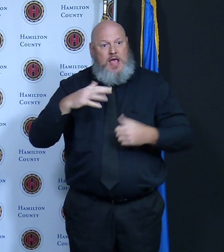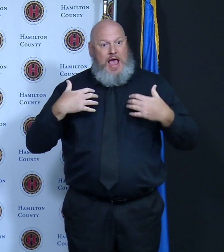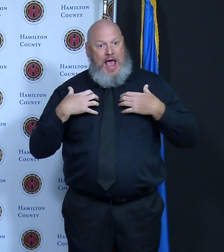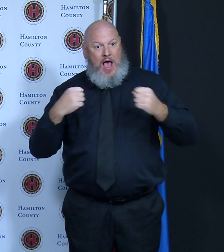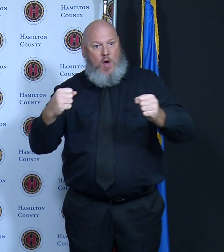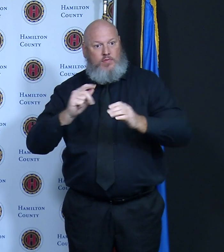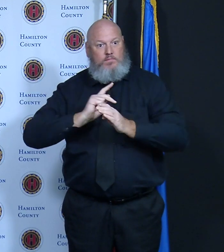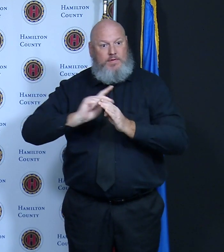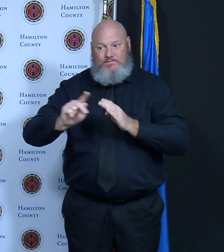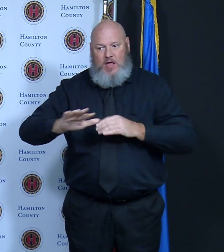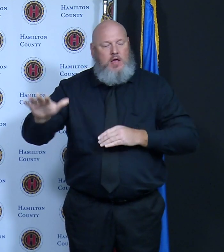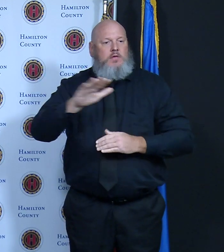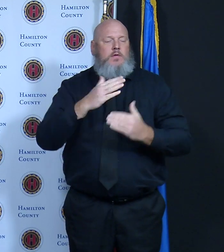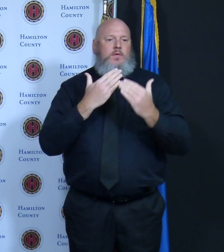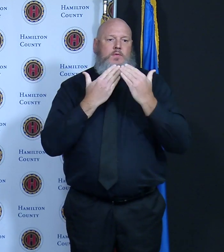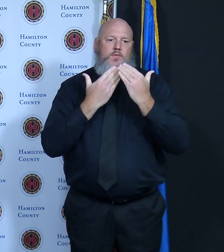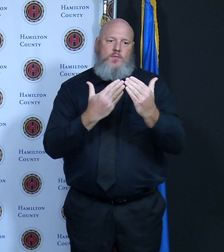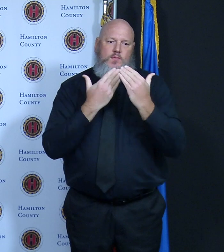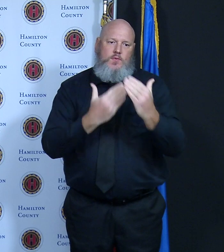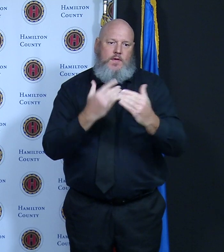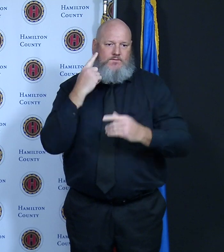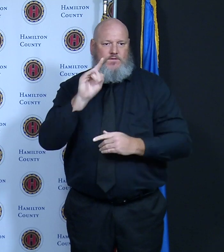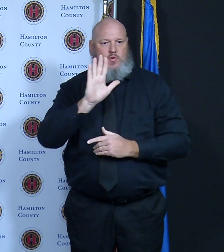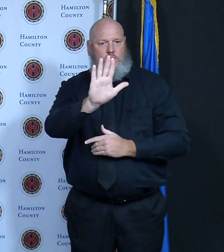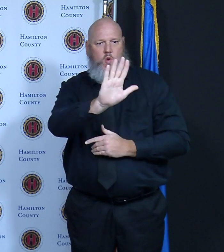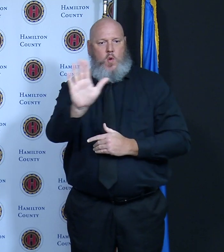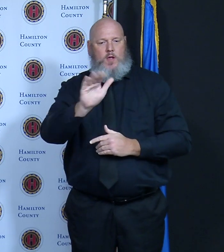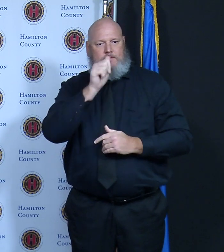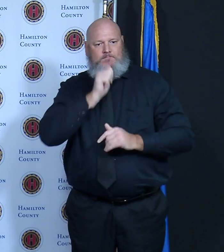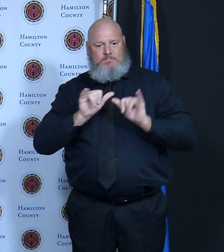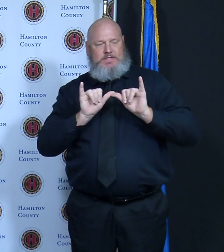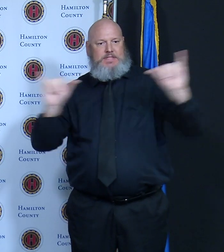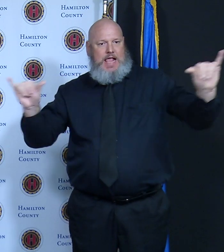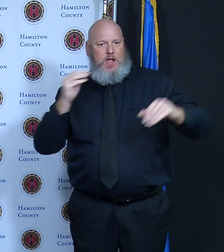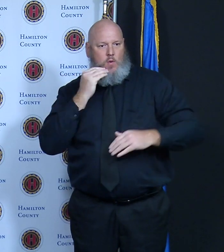is a serious challenge and sacrifice for so many in Hamilton County and we are